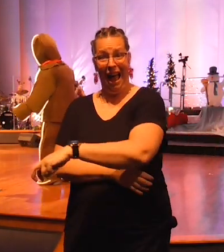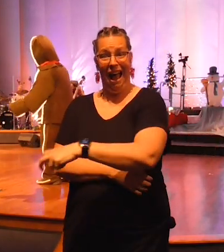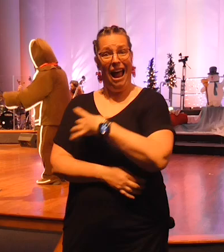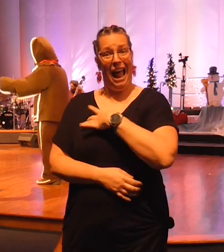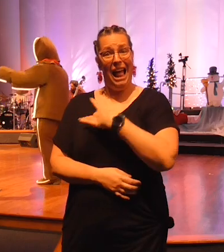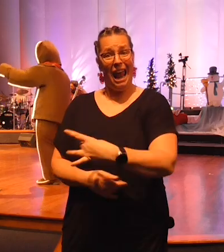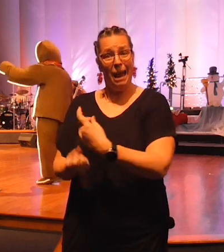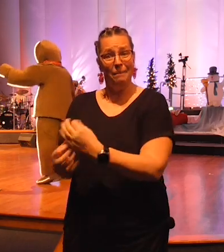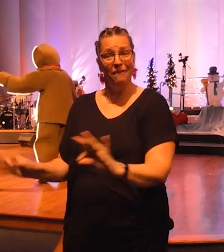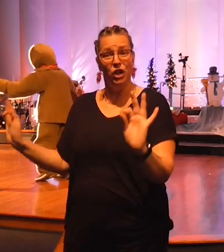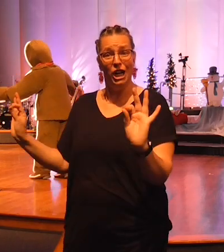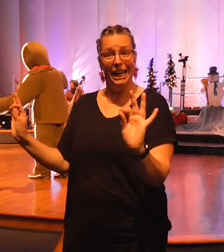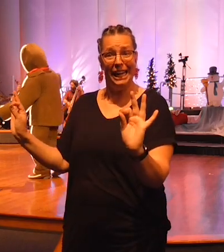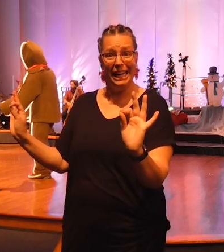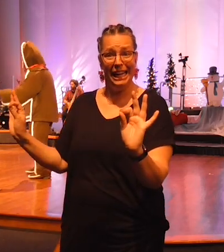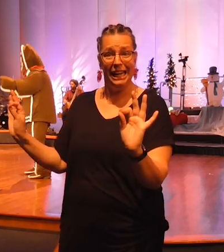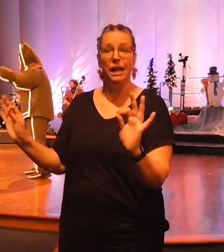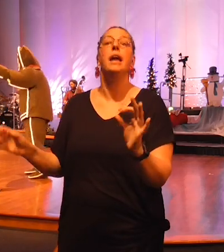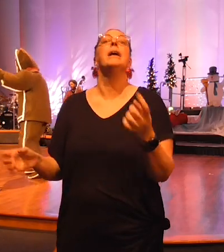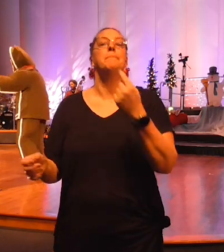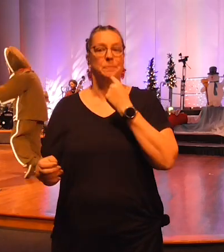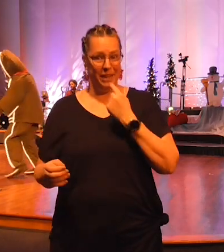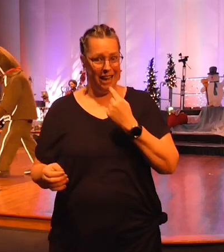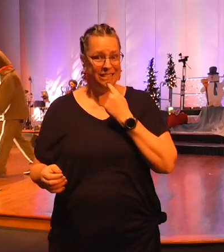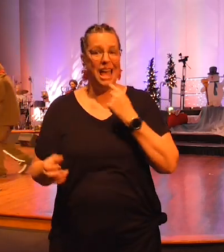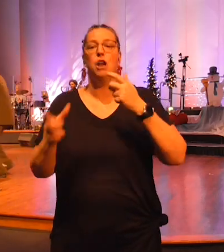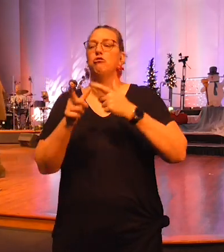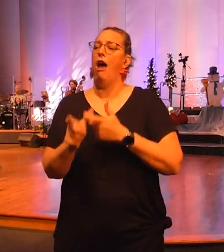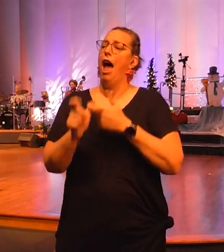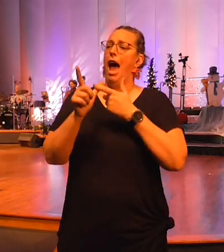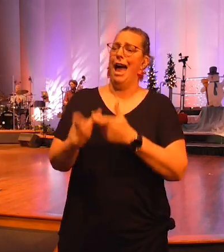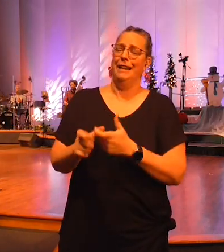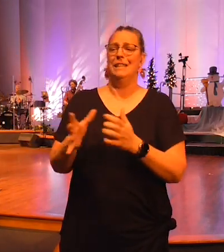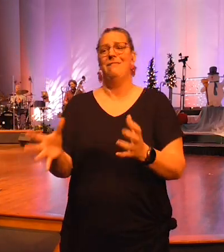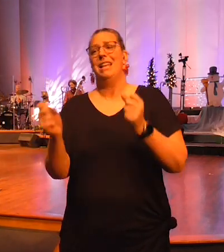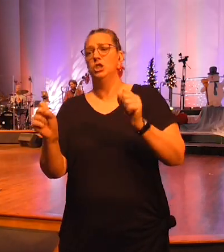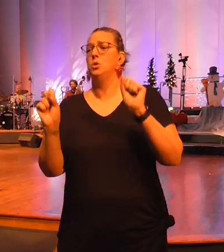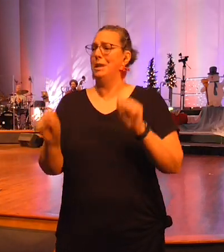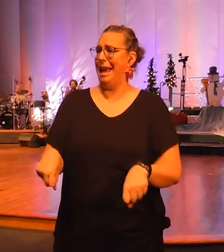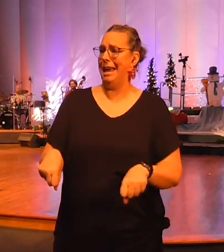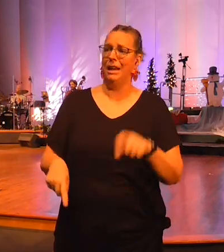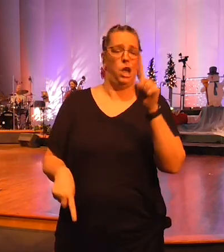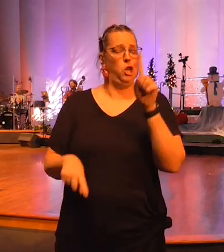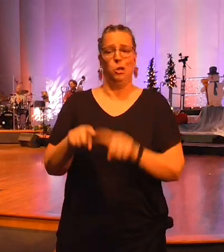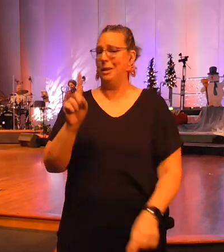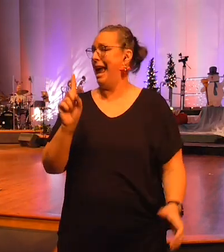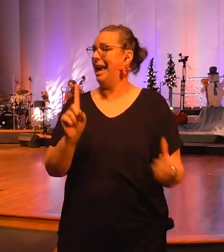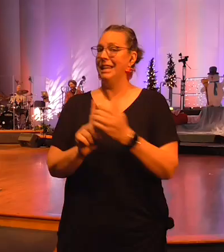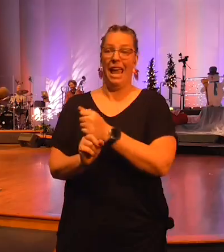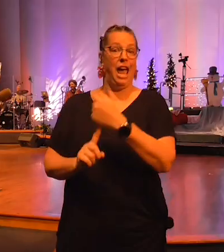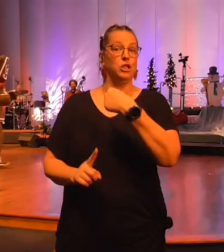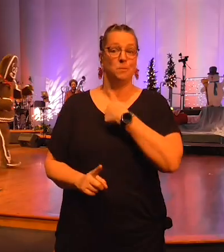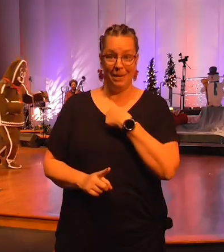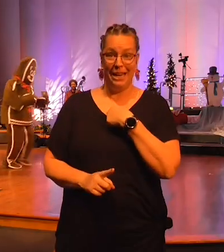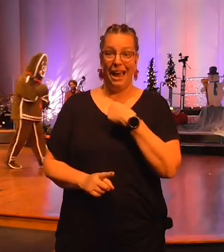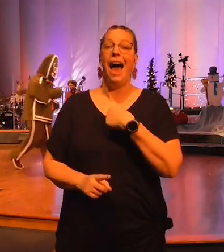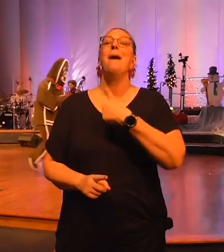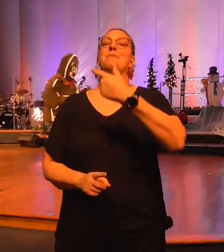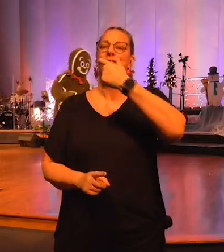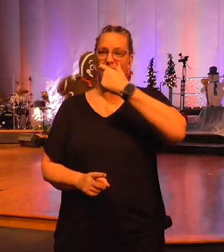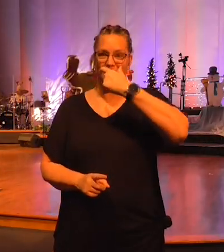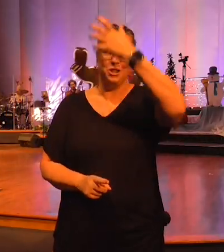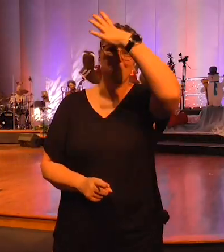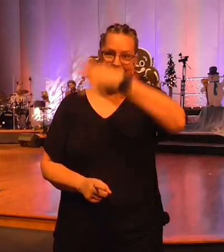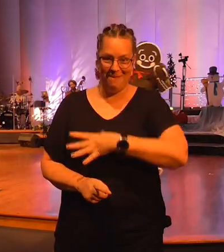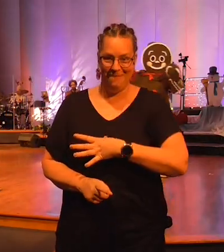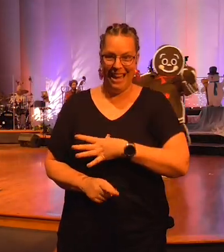jumped out of the oven I kind of like being free he said run run as fast as